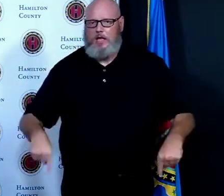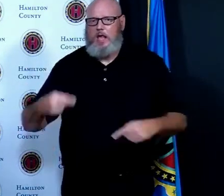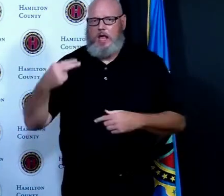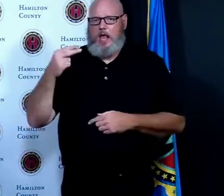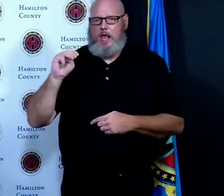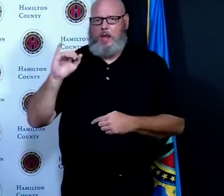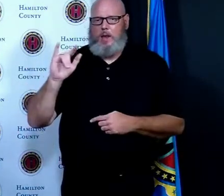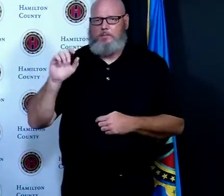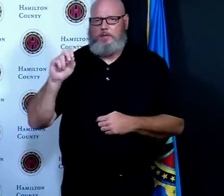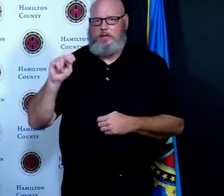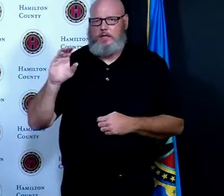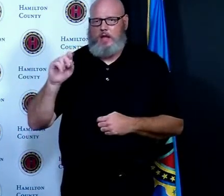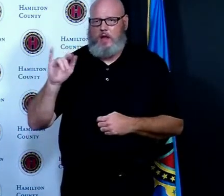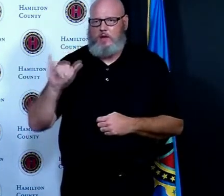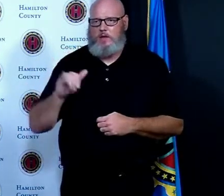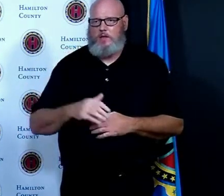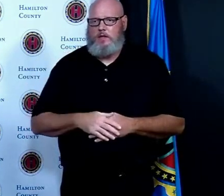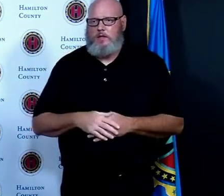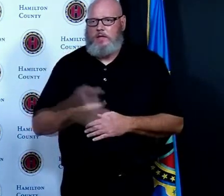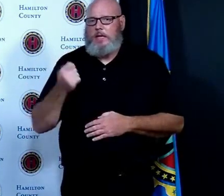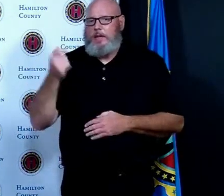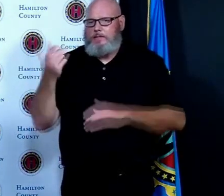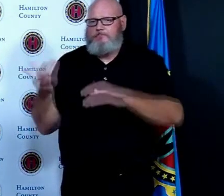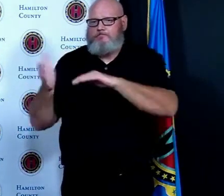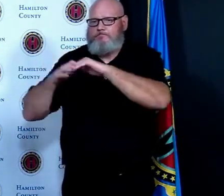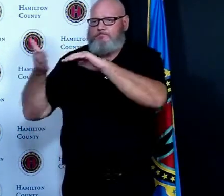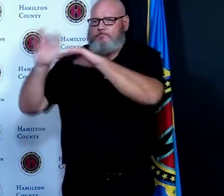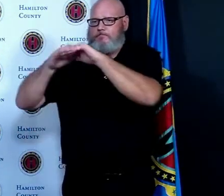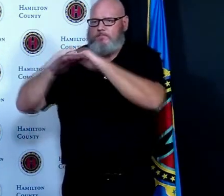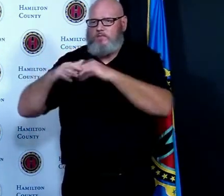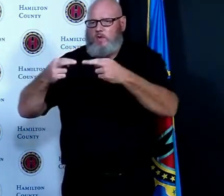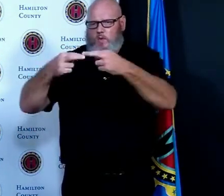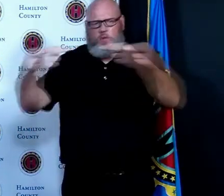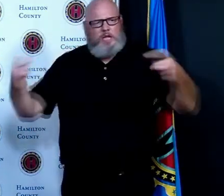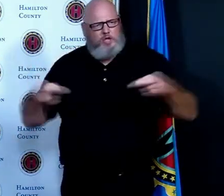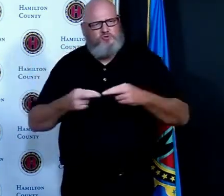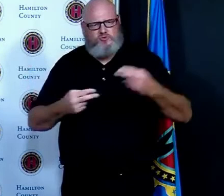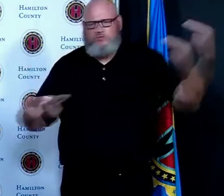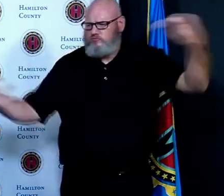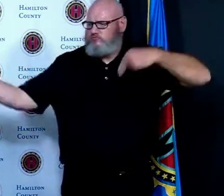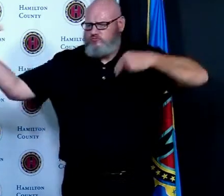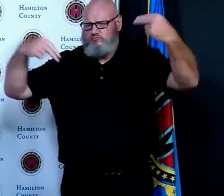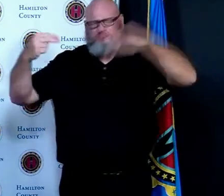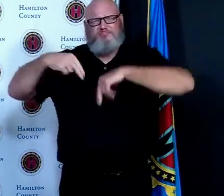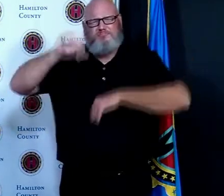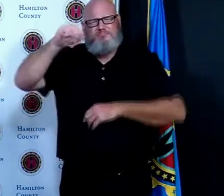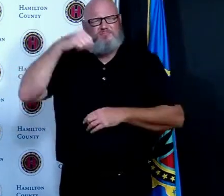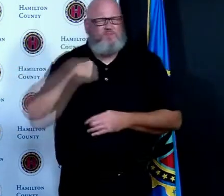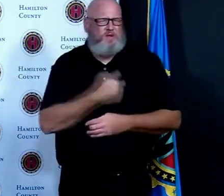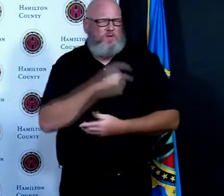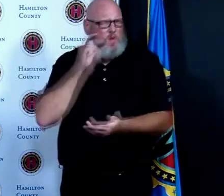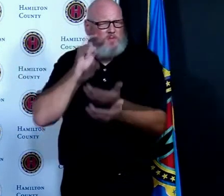coming from all of the counties surrounding us is accurate but hospitalizations they don't lie you